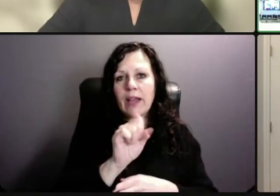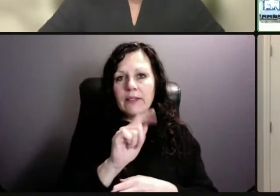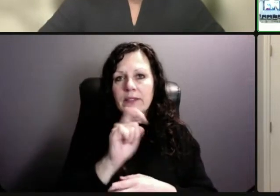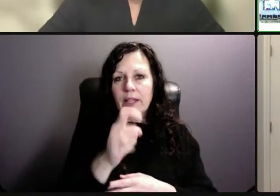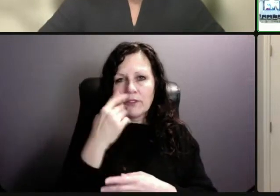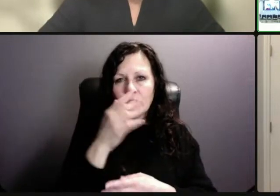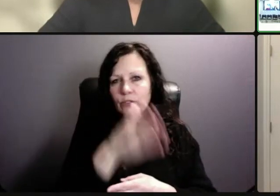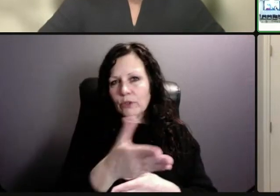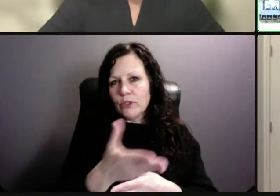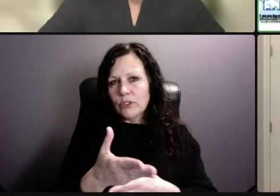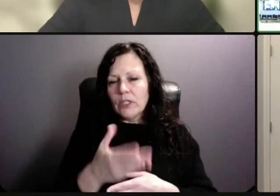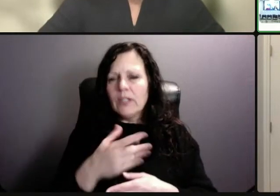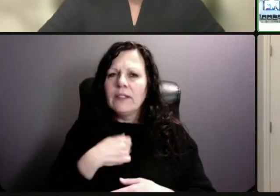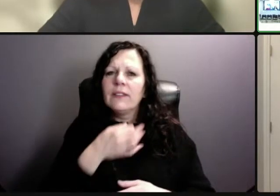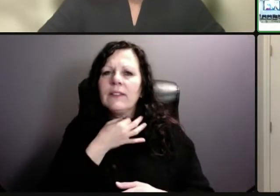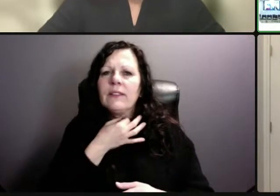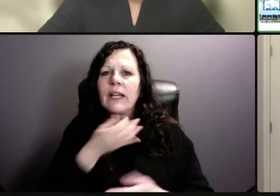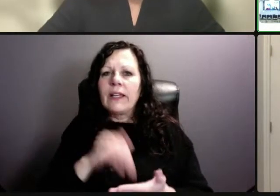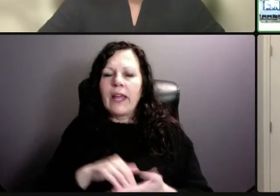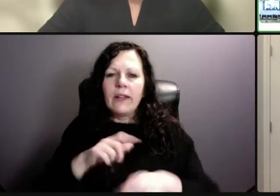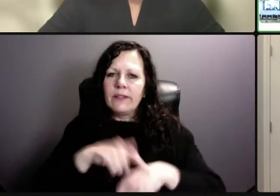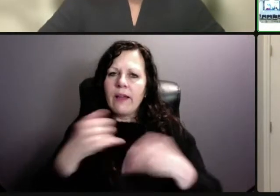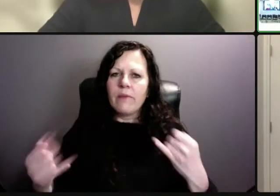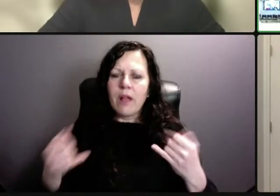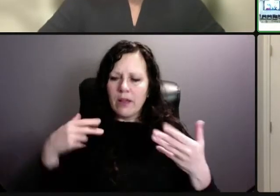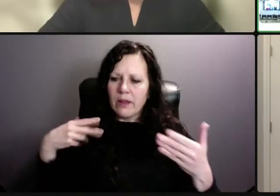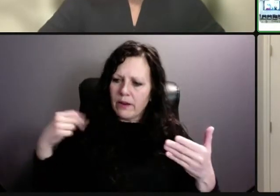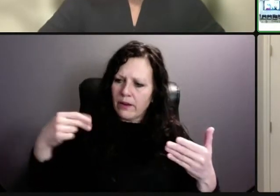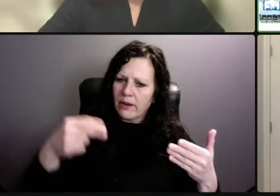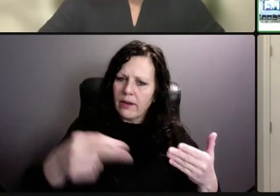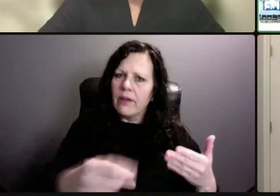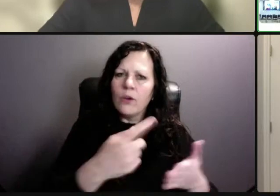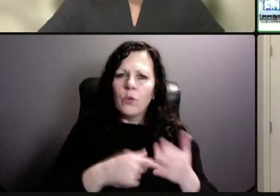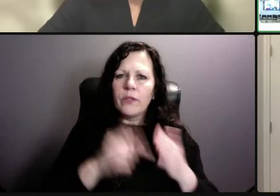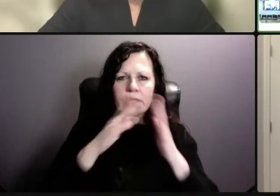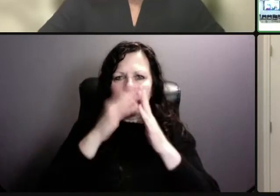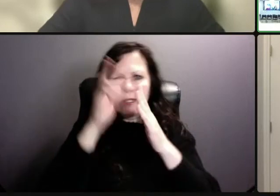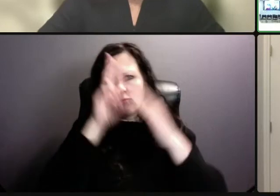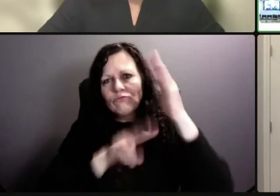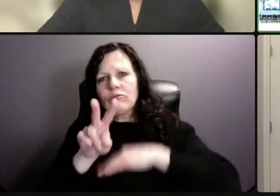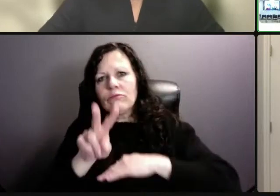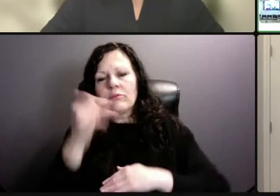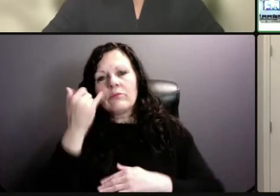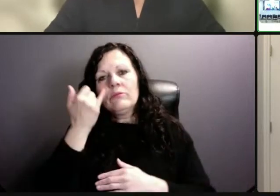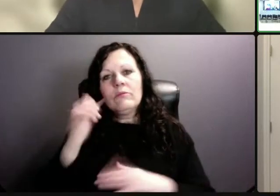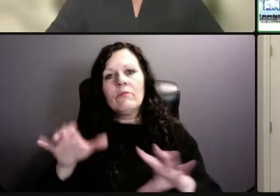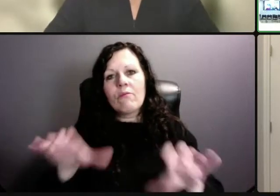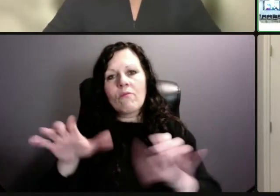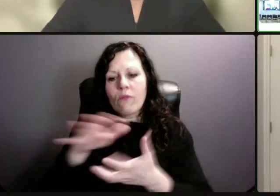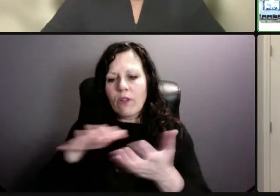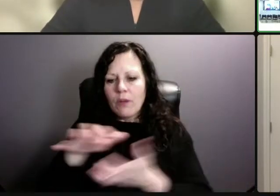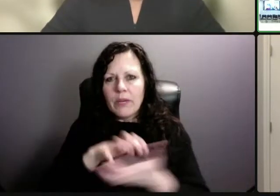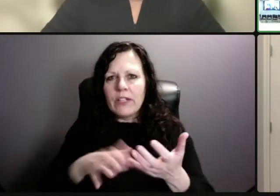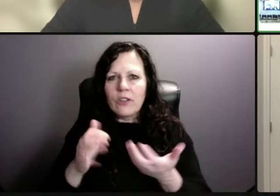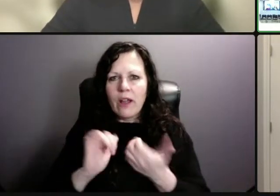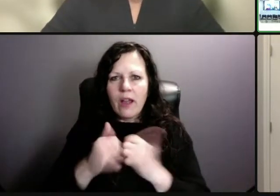THAT OR LOOKING AT THE GAS TAX